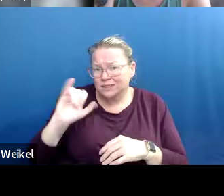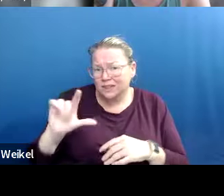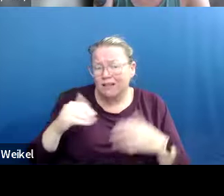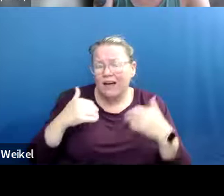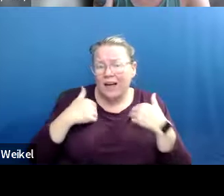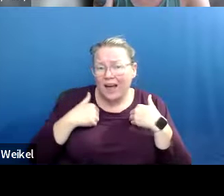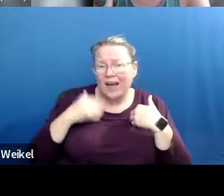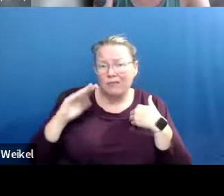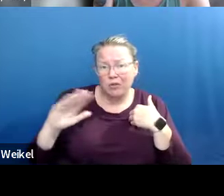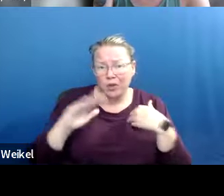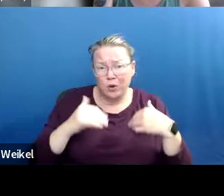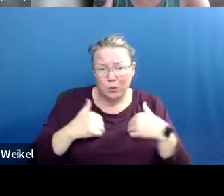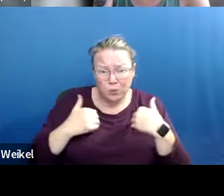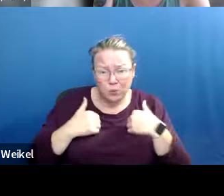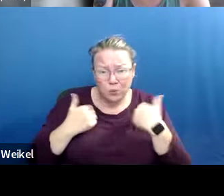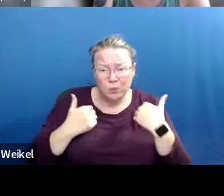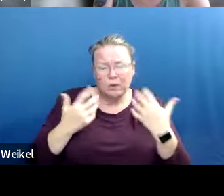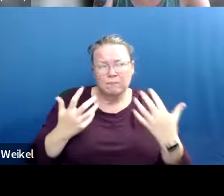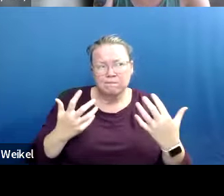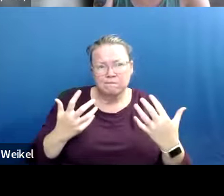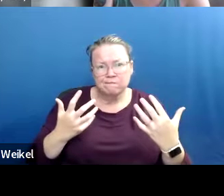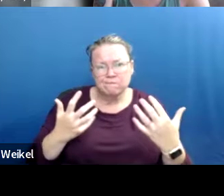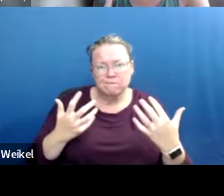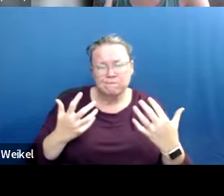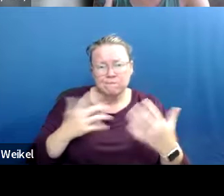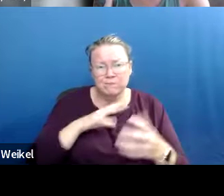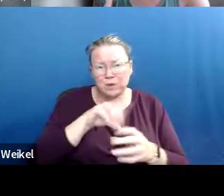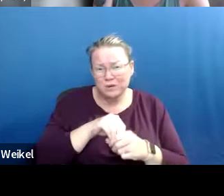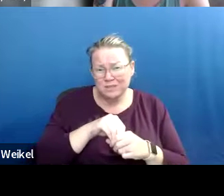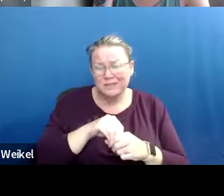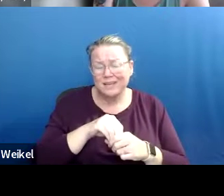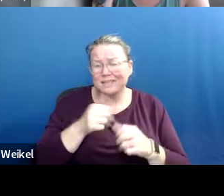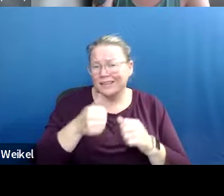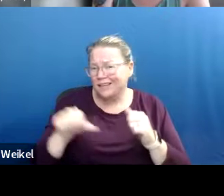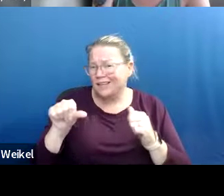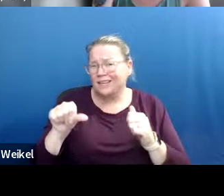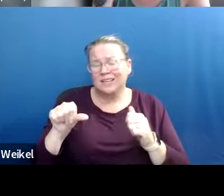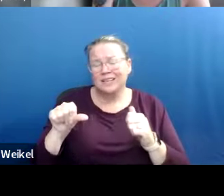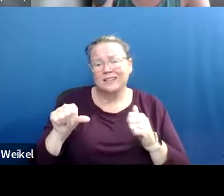Rosie Vazquez: their youth Rosie Vazquez: participating in any Rosie Vazquez: like